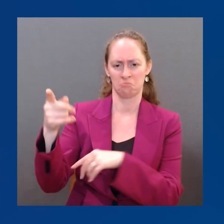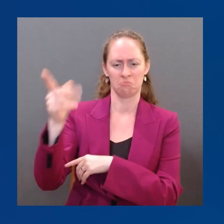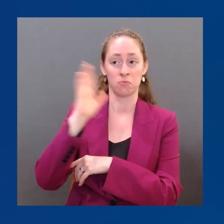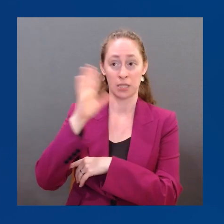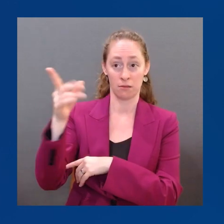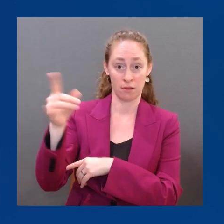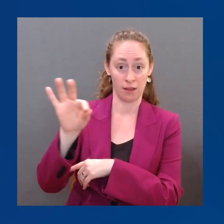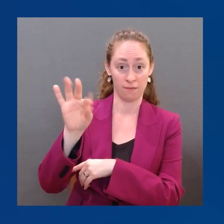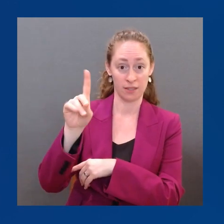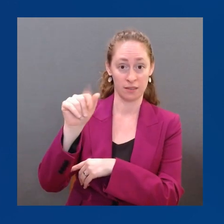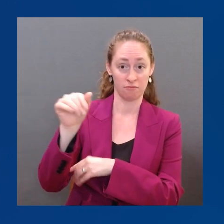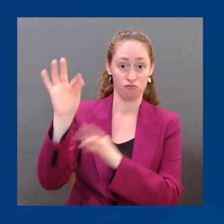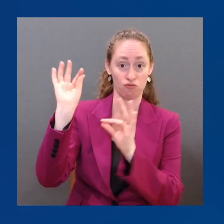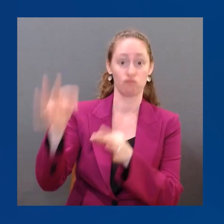they're going to make a determination.